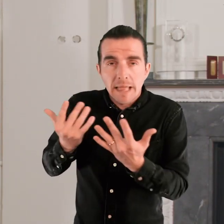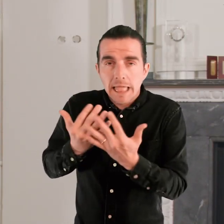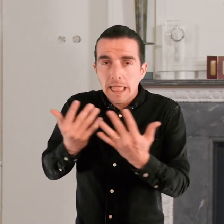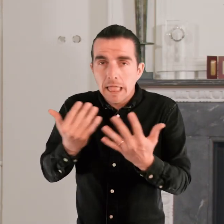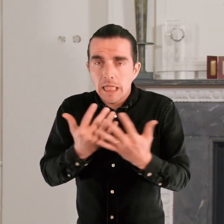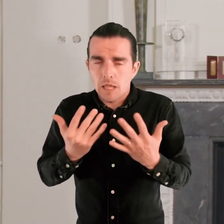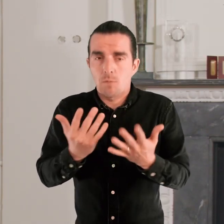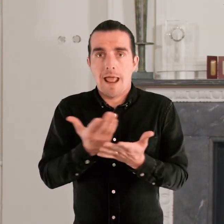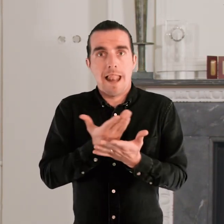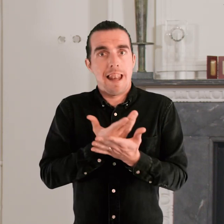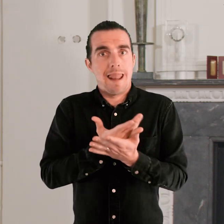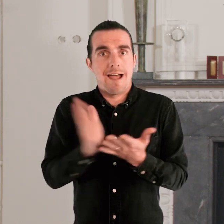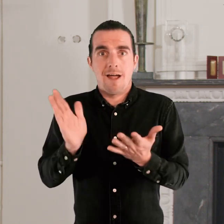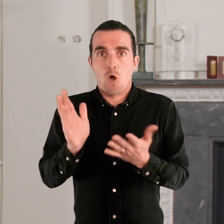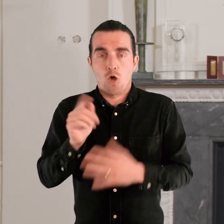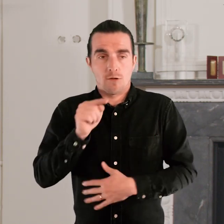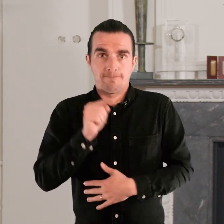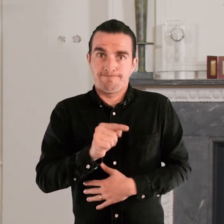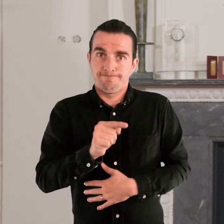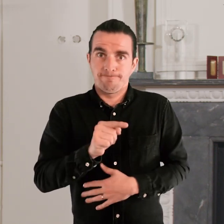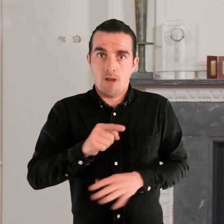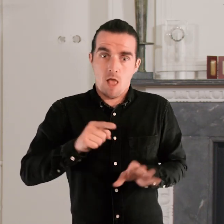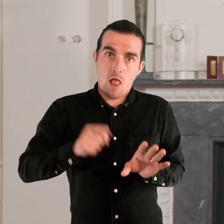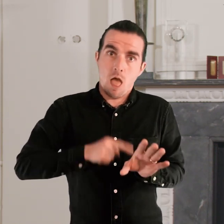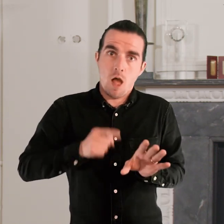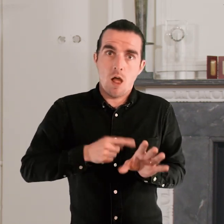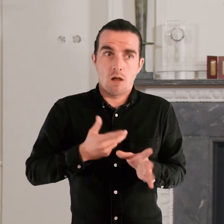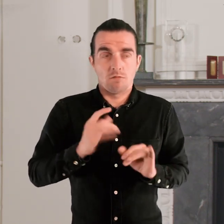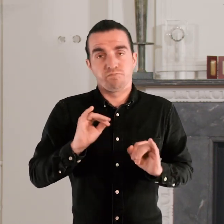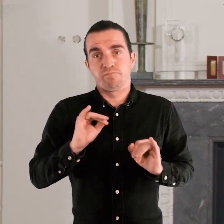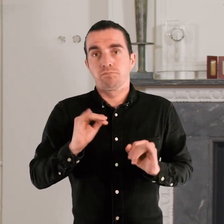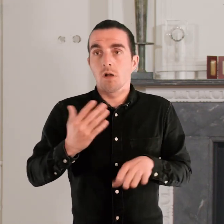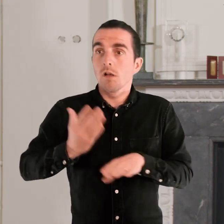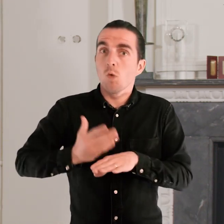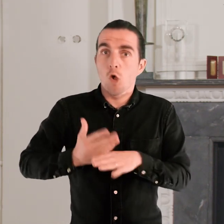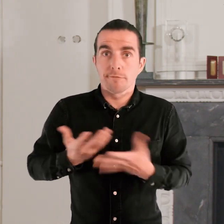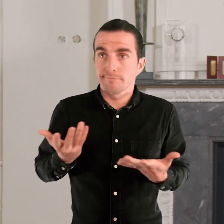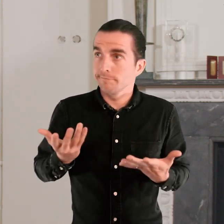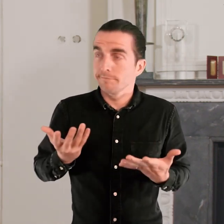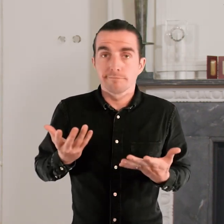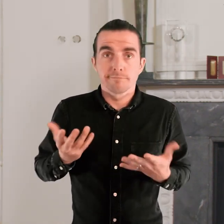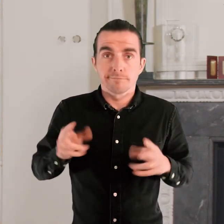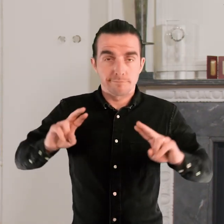it’s clear that these aren’t done very well, done very badly in terms of things like employment.